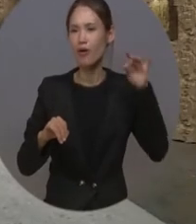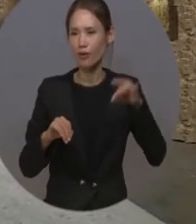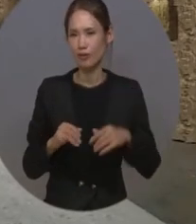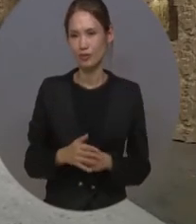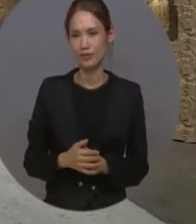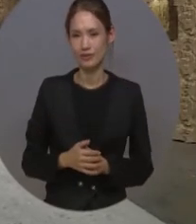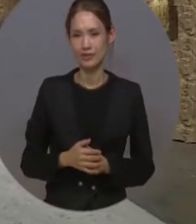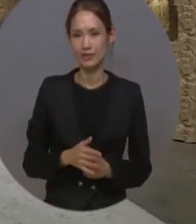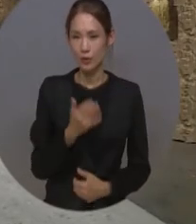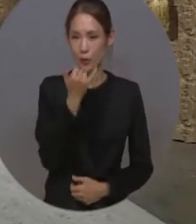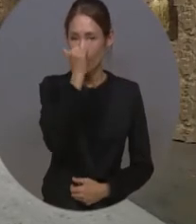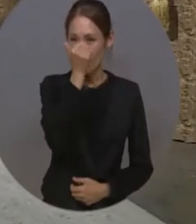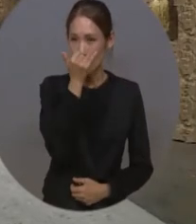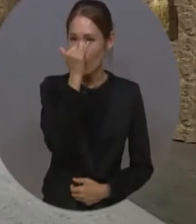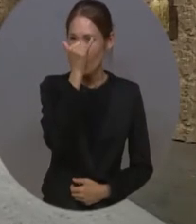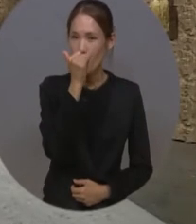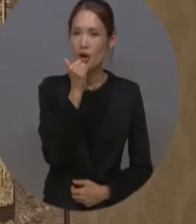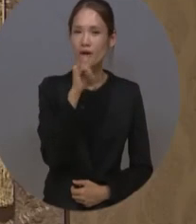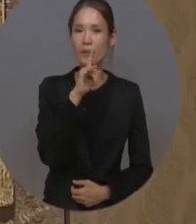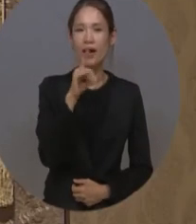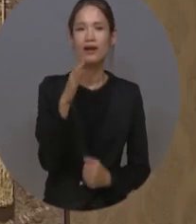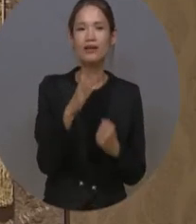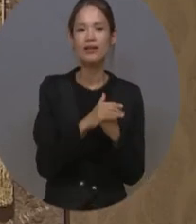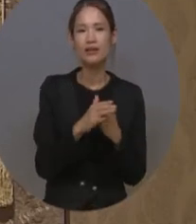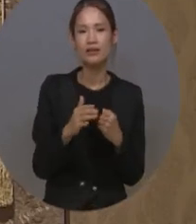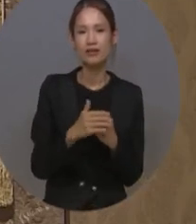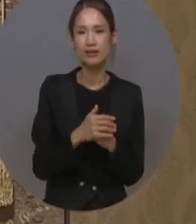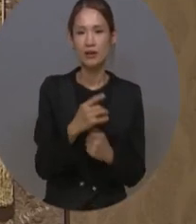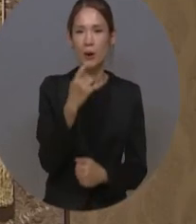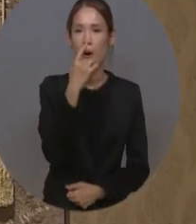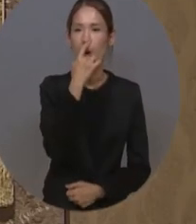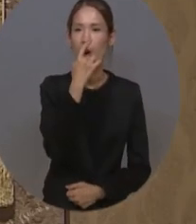People thought their nose was the problem